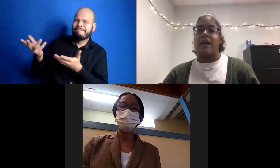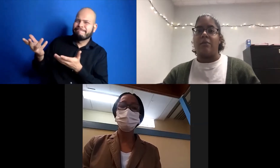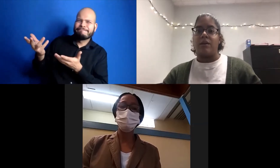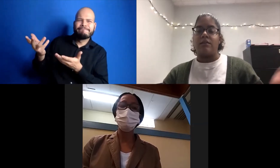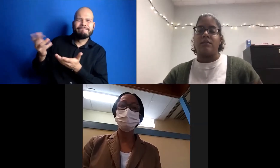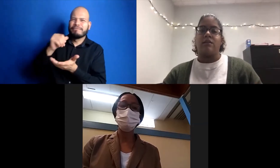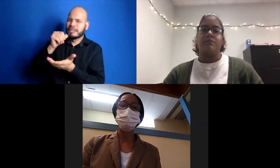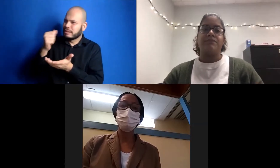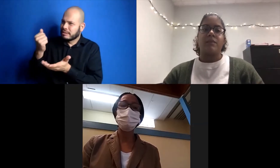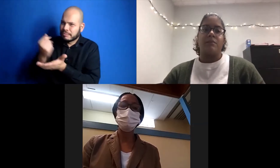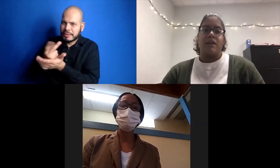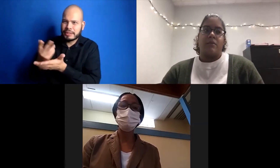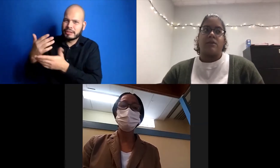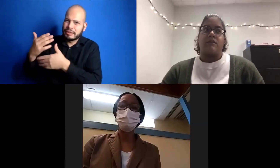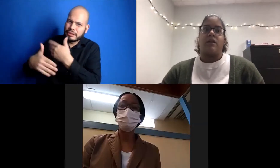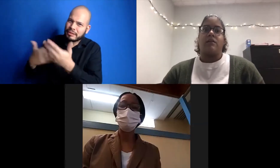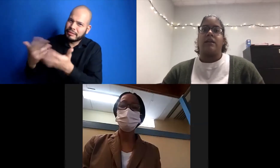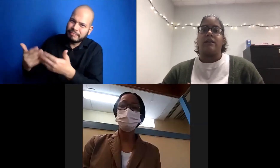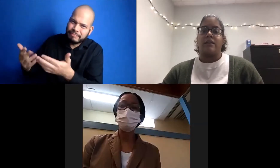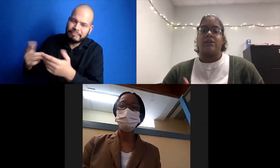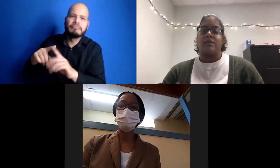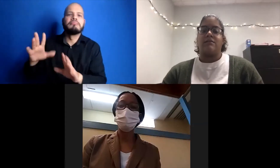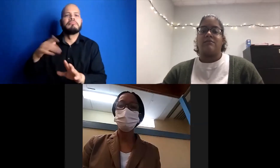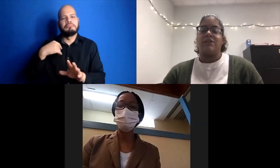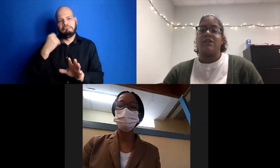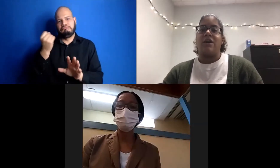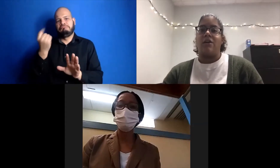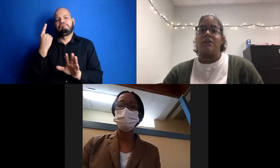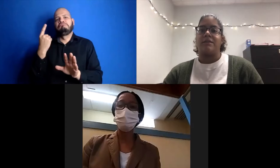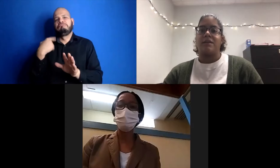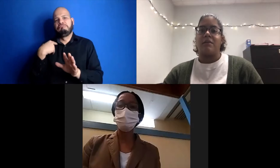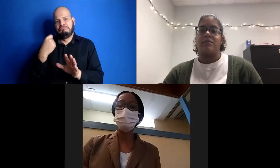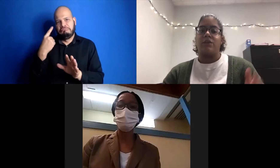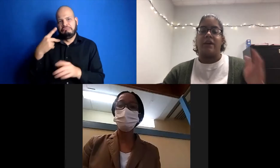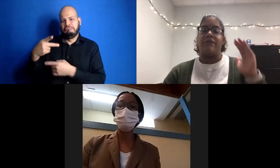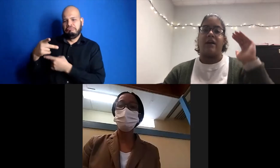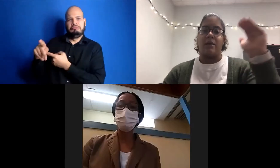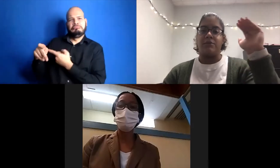applicants so being a person of color like I just it's just hard sometimes when you have that option